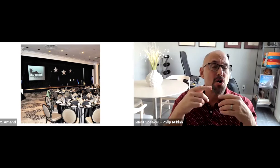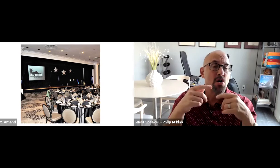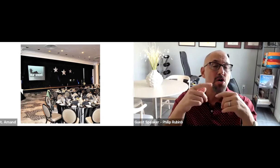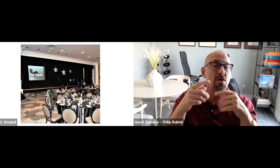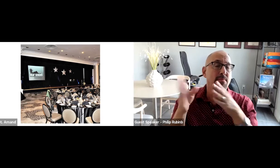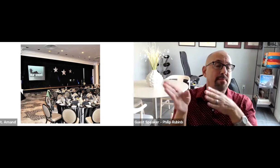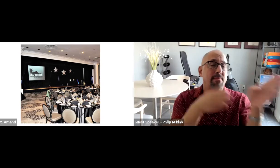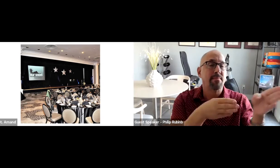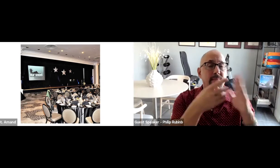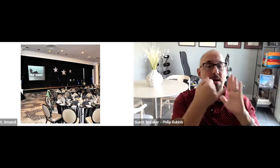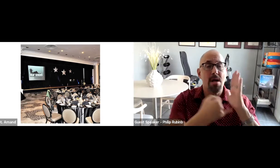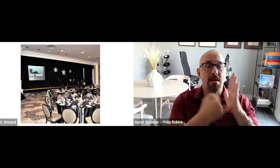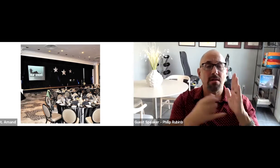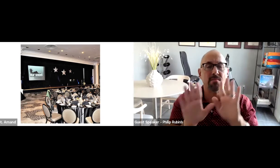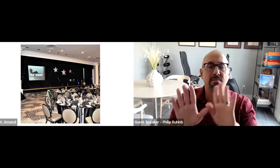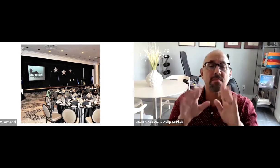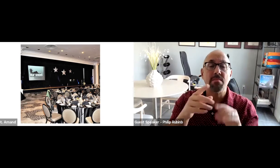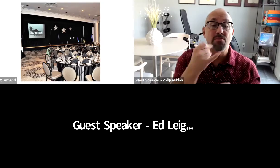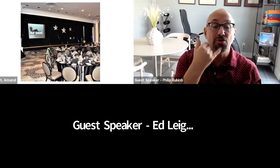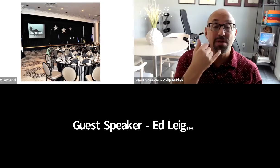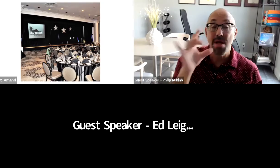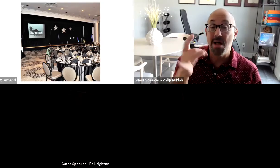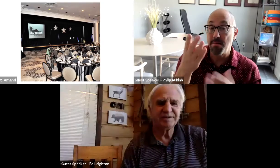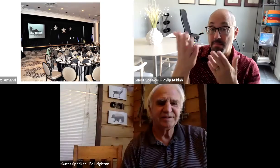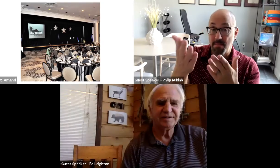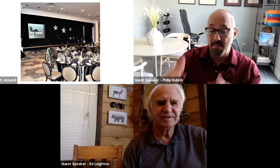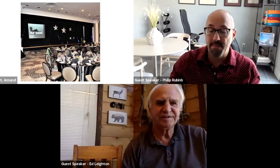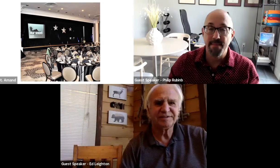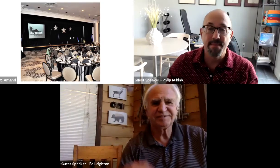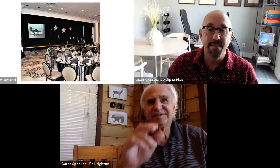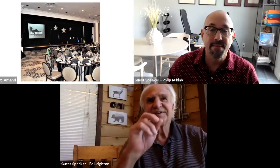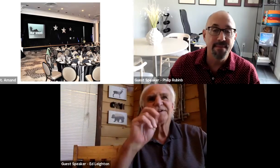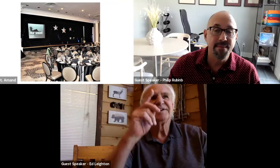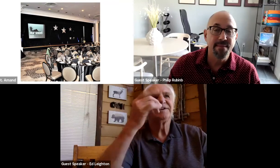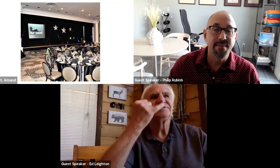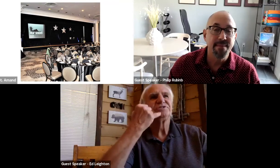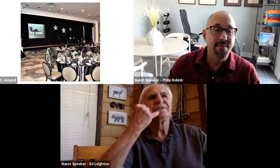if there's anything they want to say before we go on to the next part about his artwork.